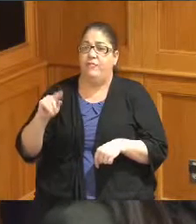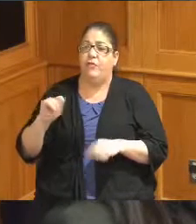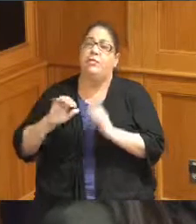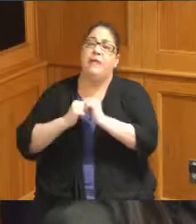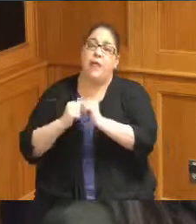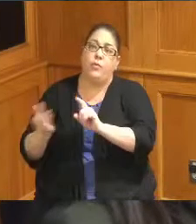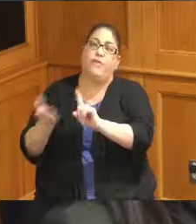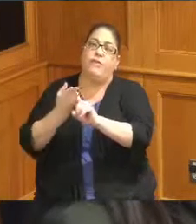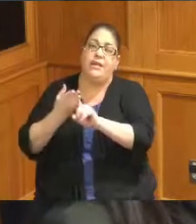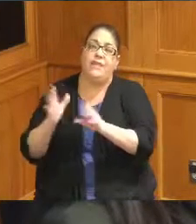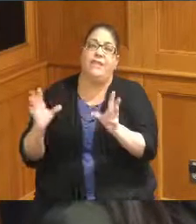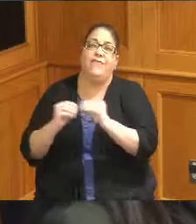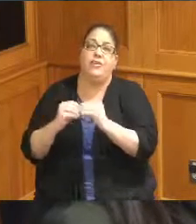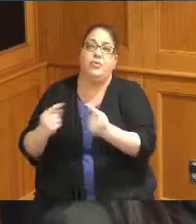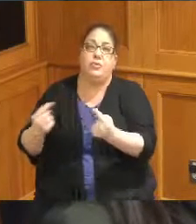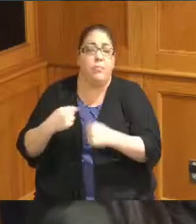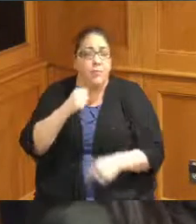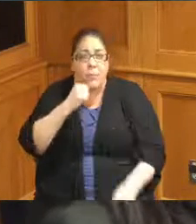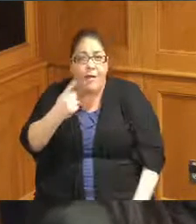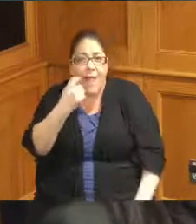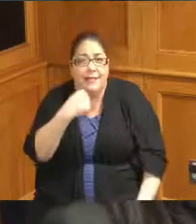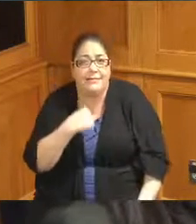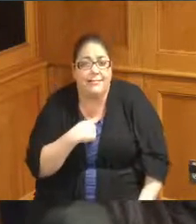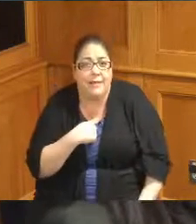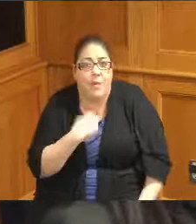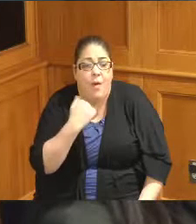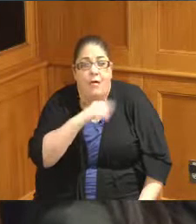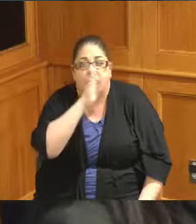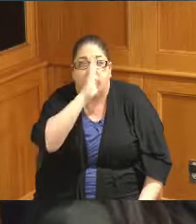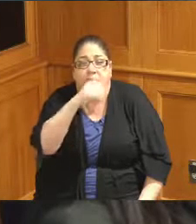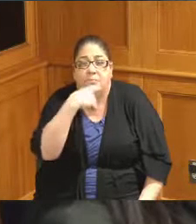but of course he wouldn't ask me the question you get angry if I ask any questions